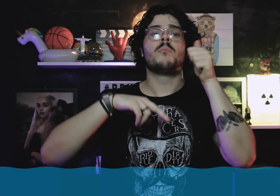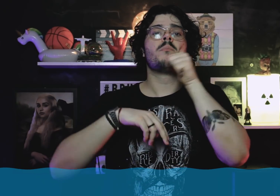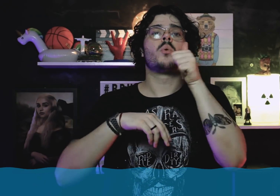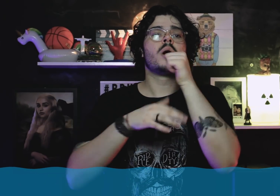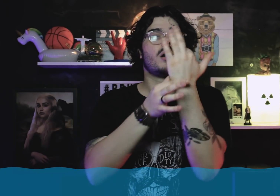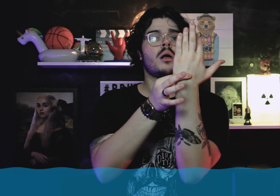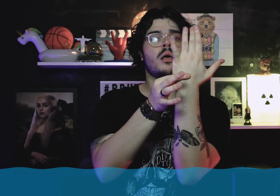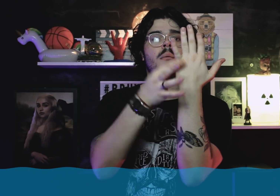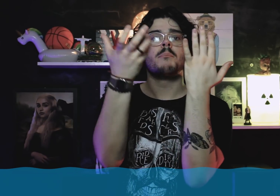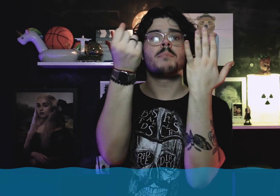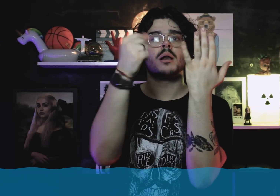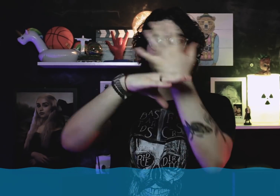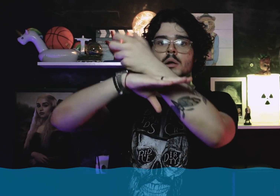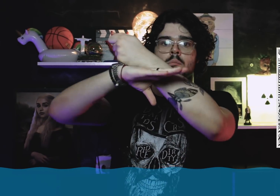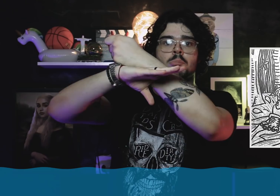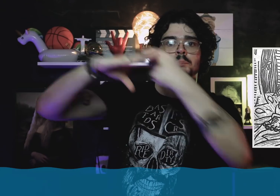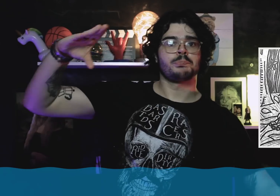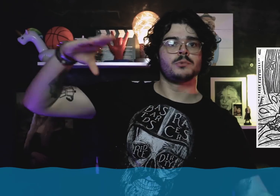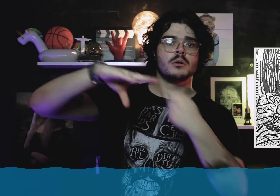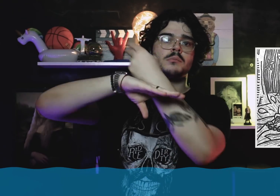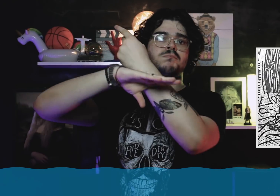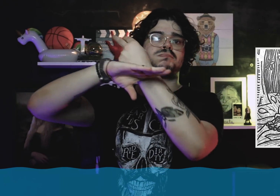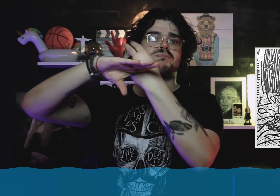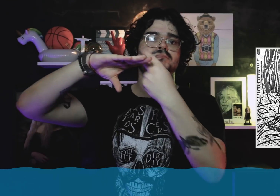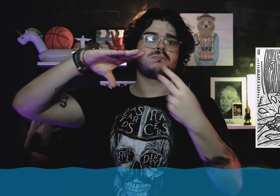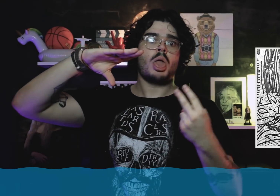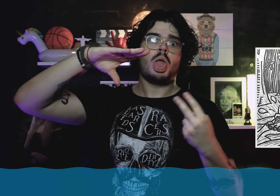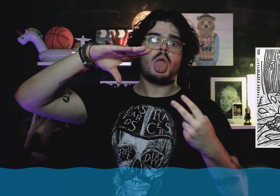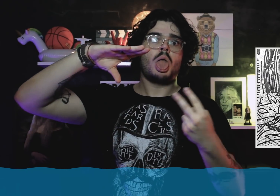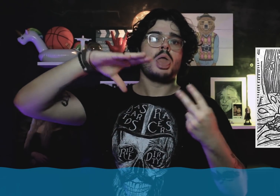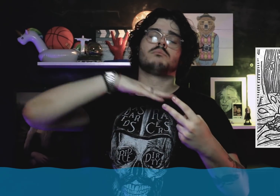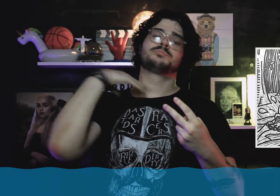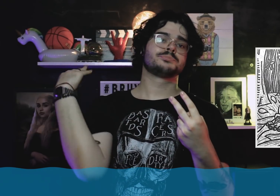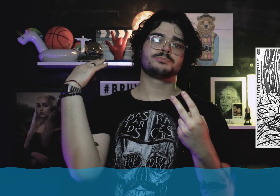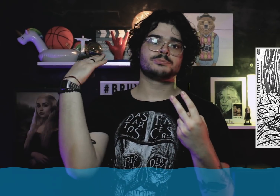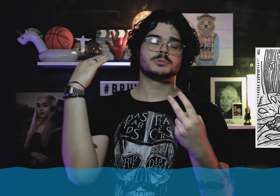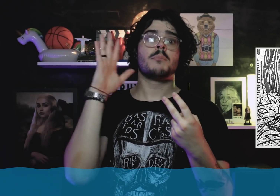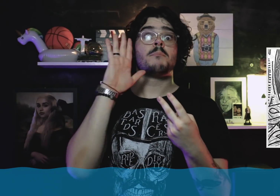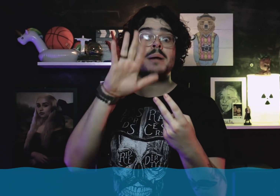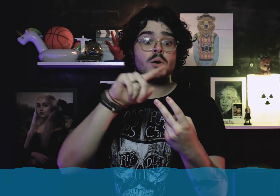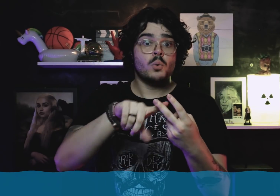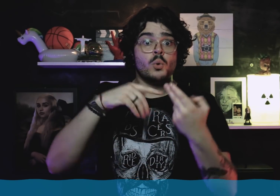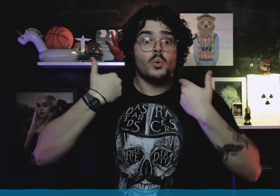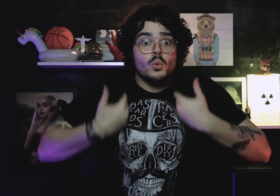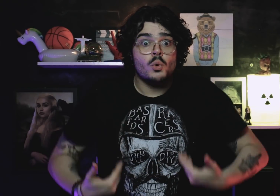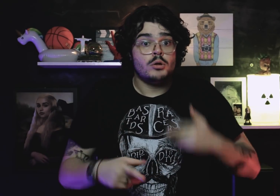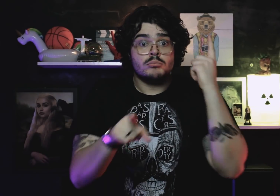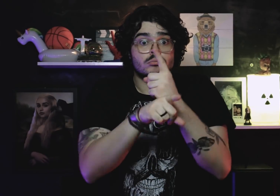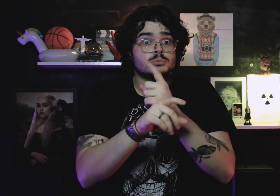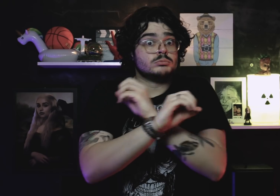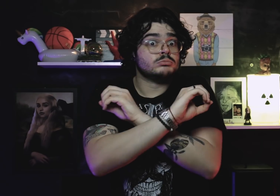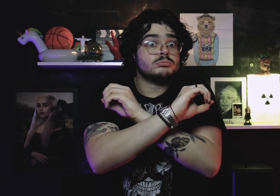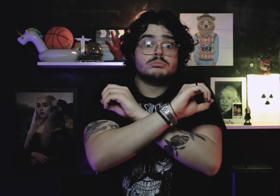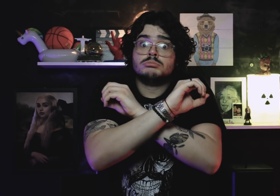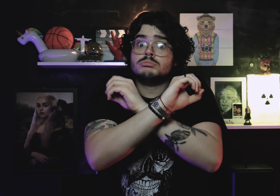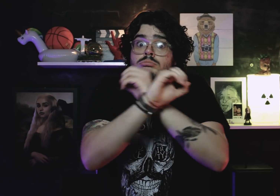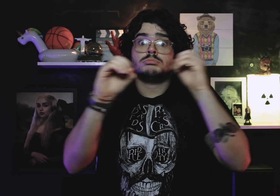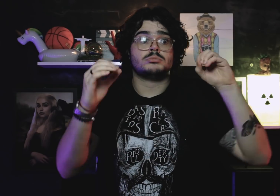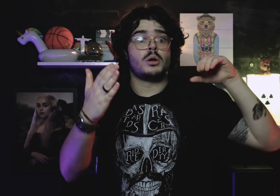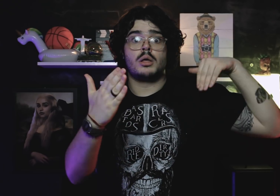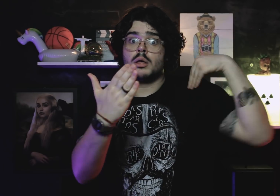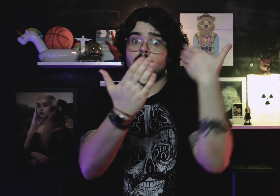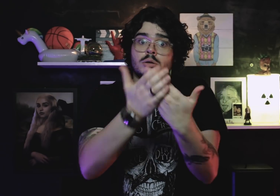a white hand pulling the girl, her body was never found.